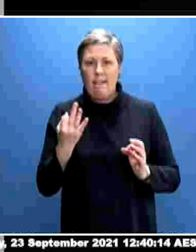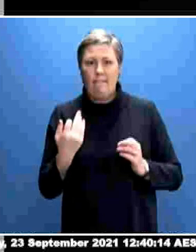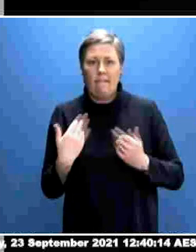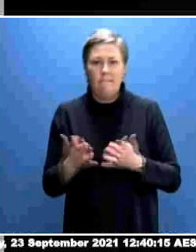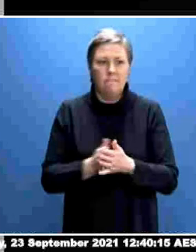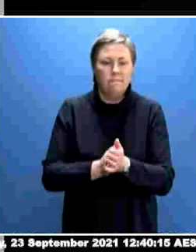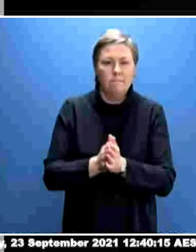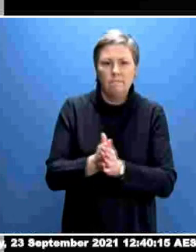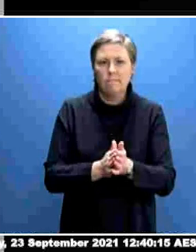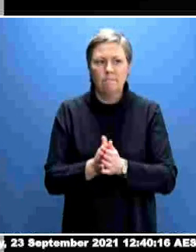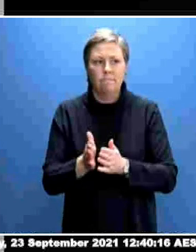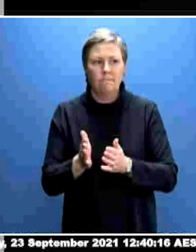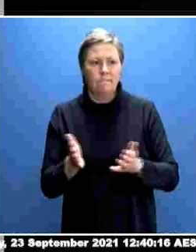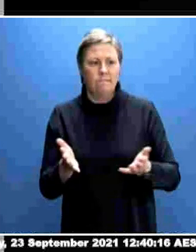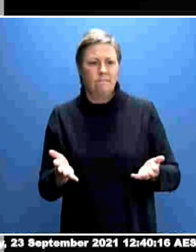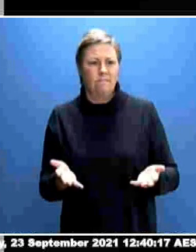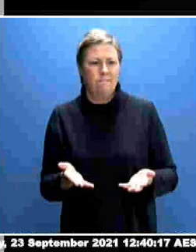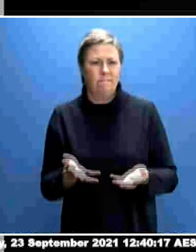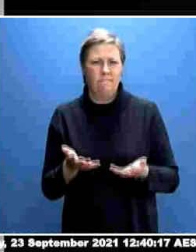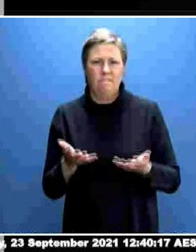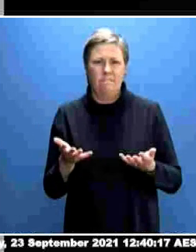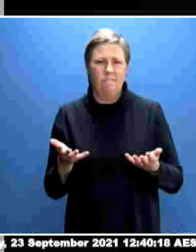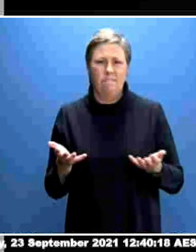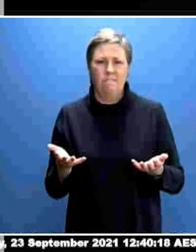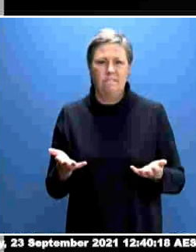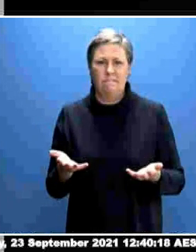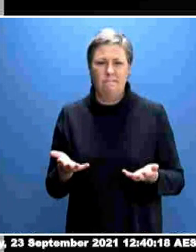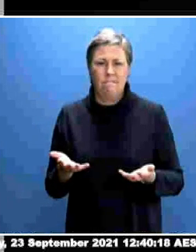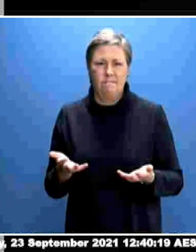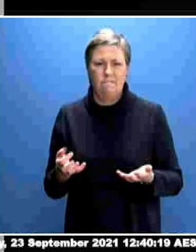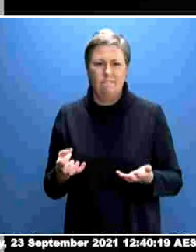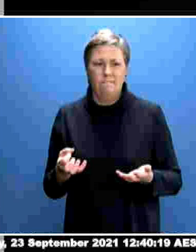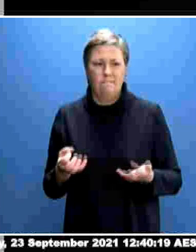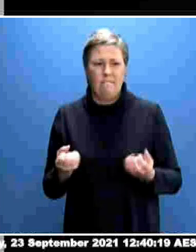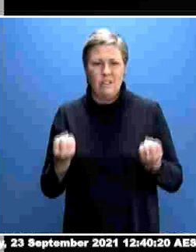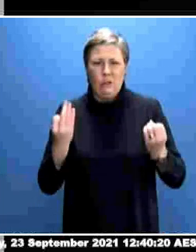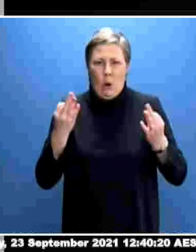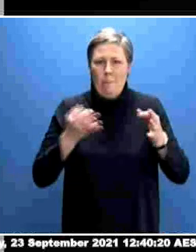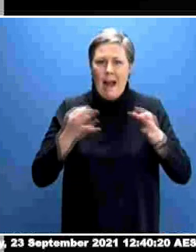and urgent --- and urgent but also a well thought out transition plan.